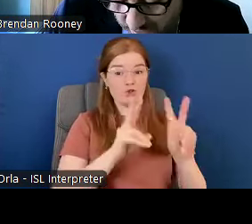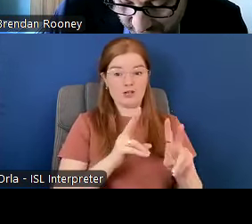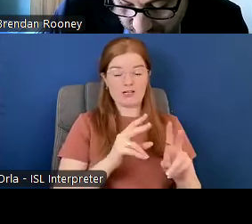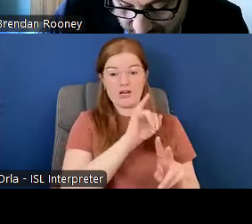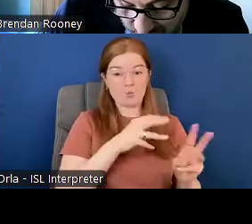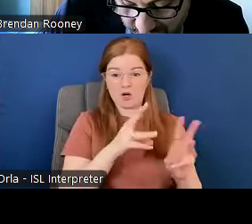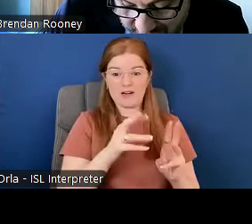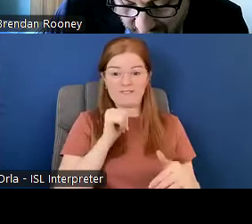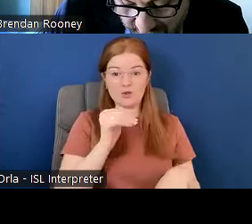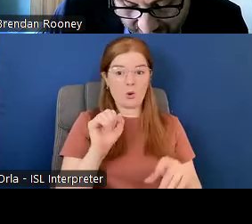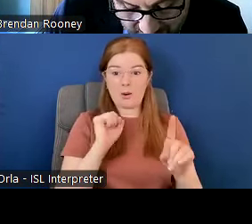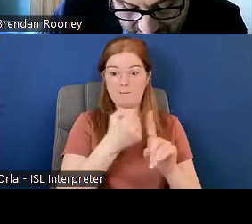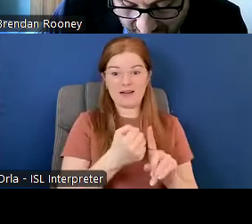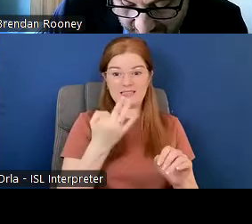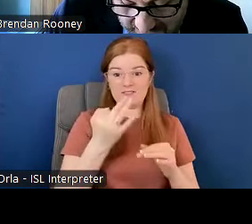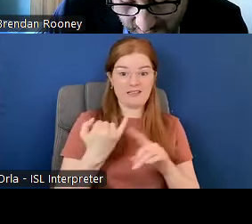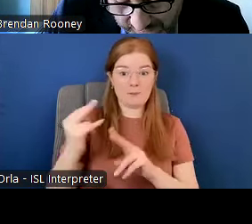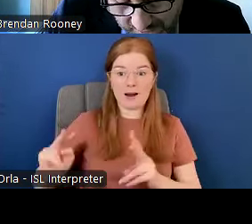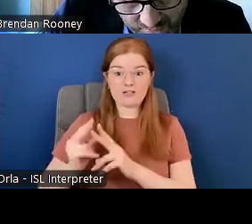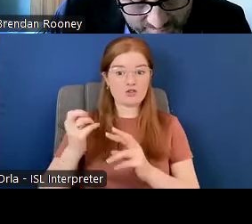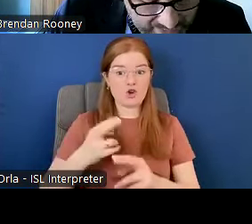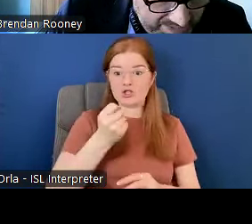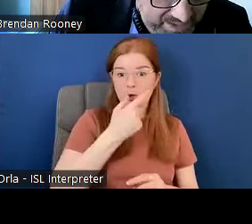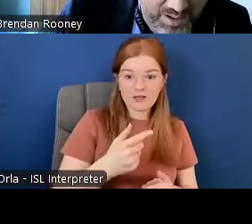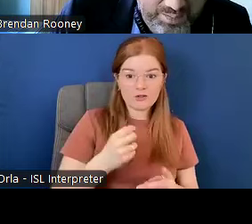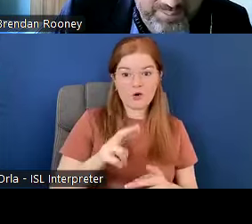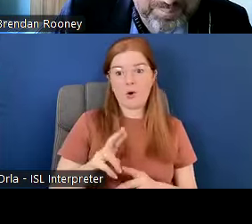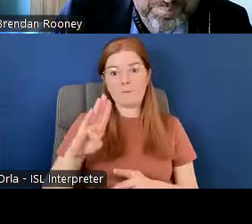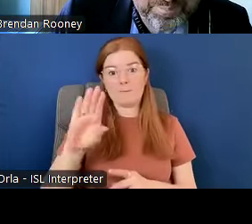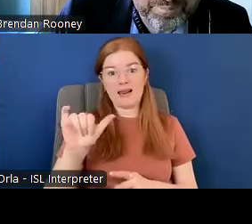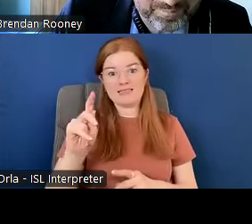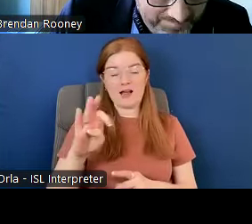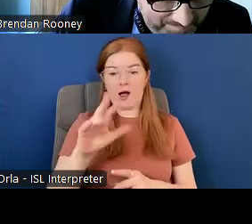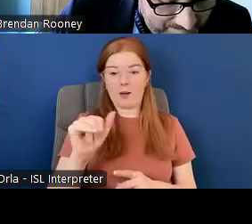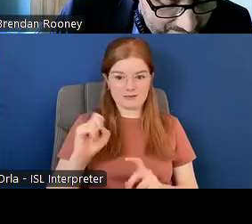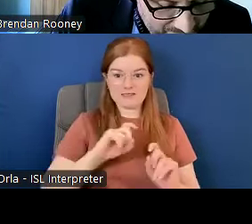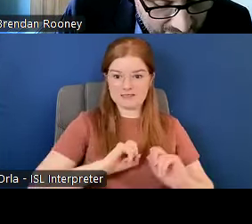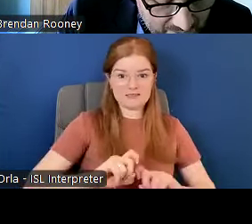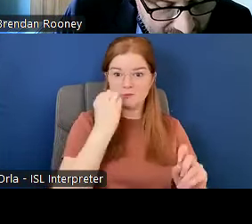consequence, whether it is done in Paris, in Dublin or in Ballydehob. Other late